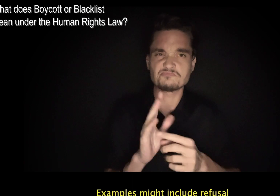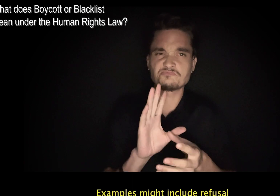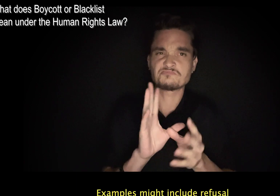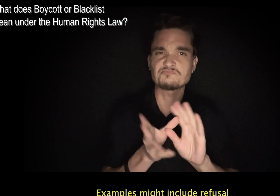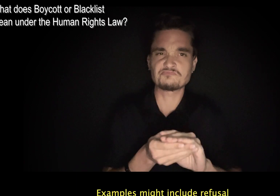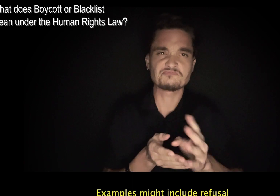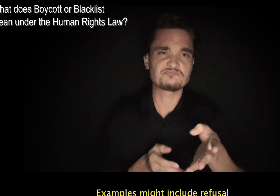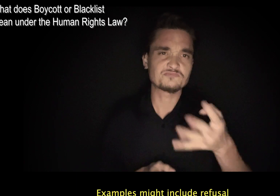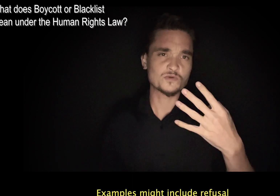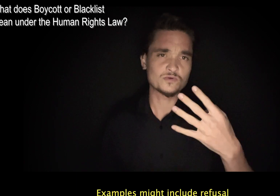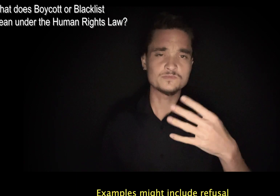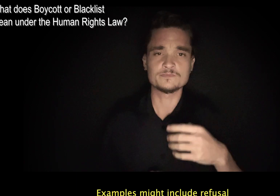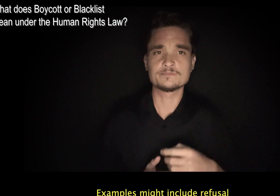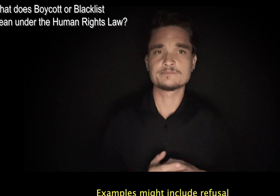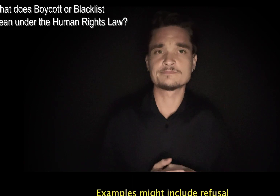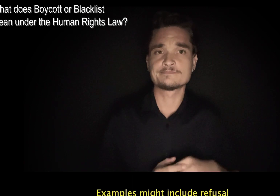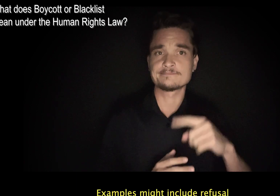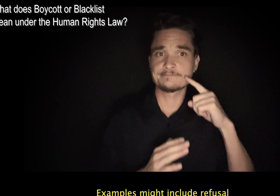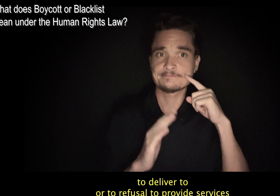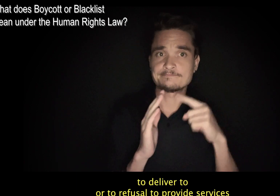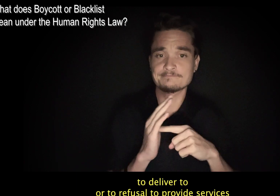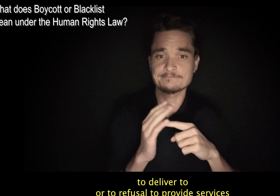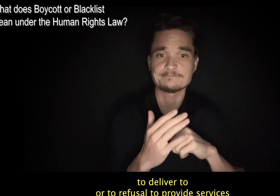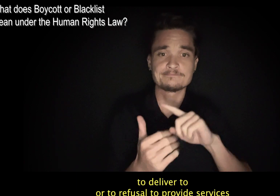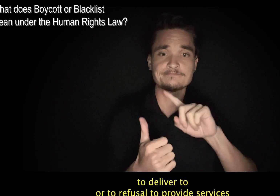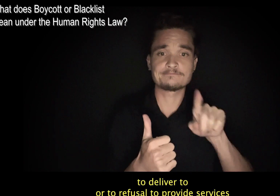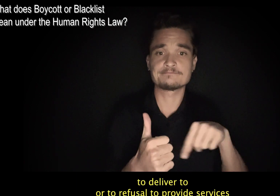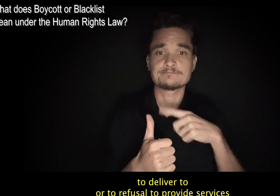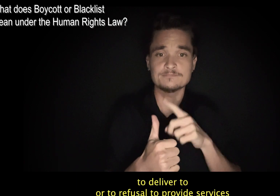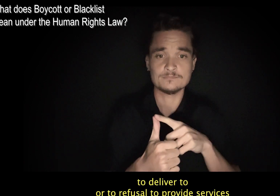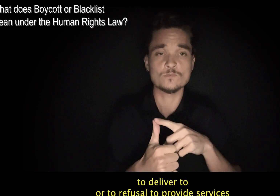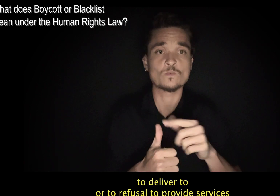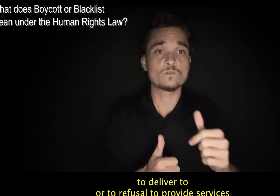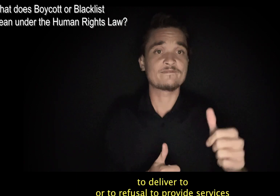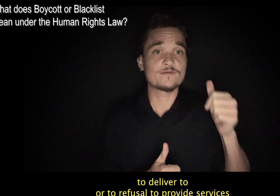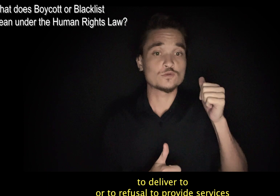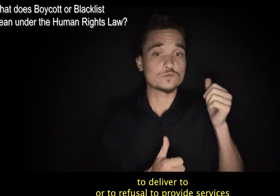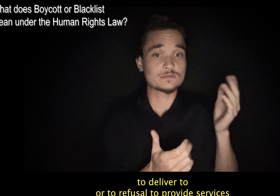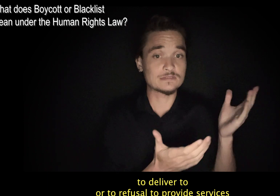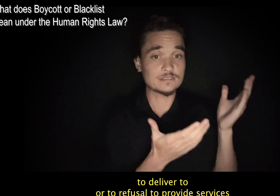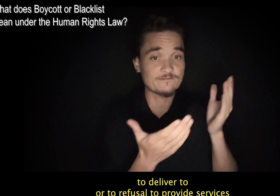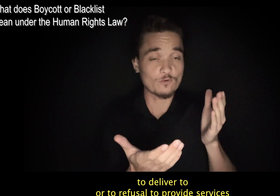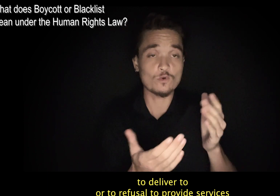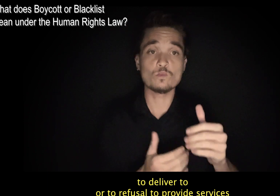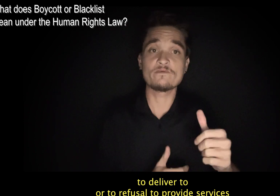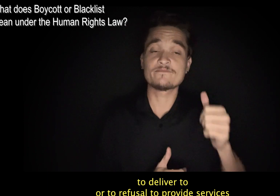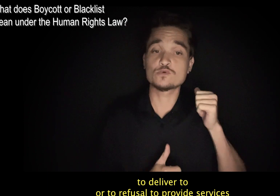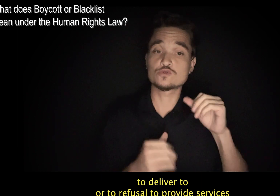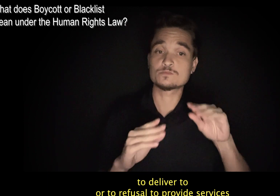Examples might include refusal to deliver to or to refusal to provide services